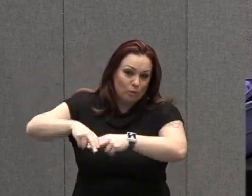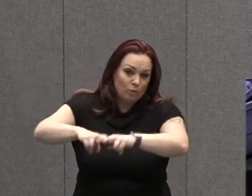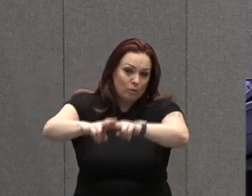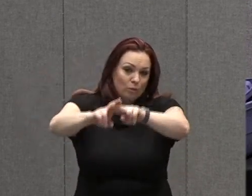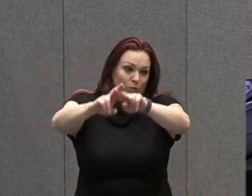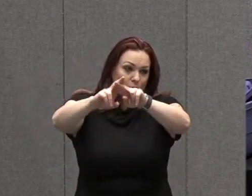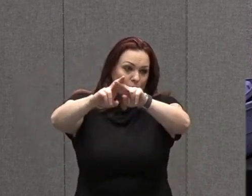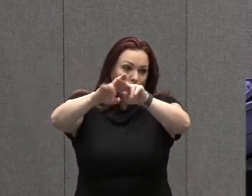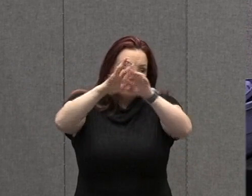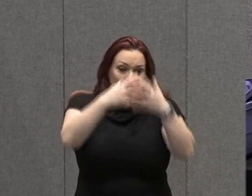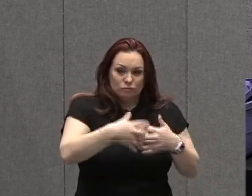brrrrrr honk honk